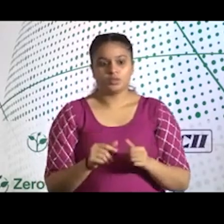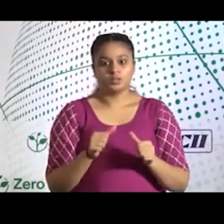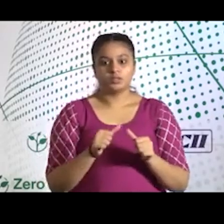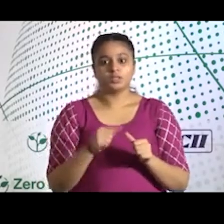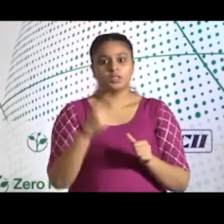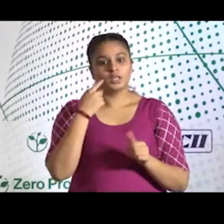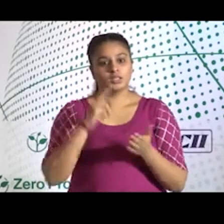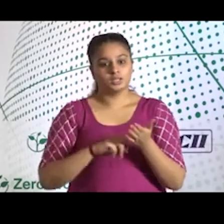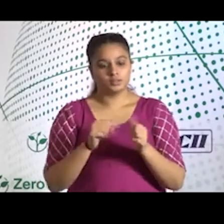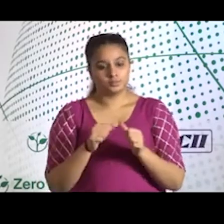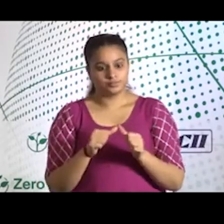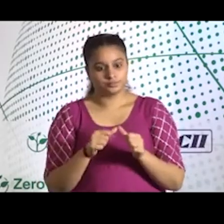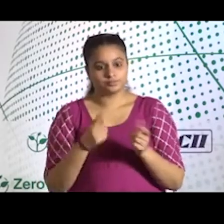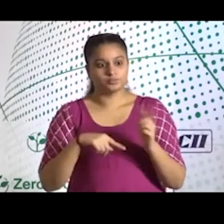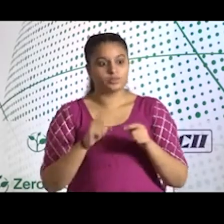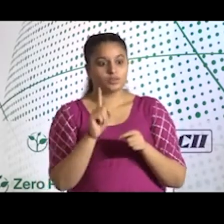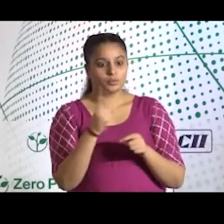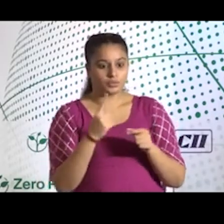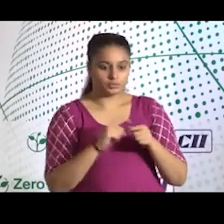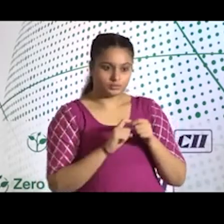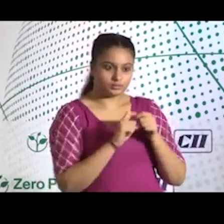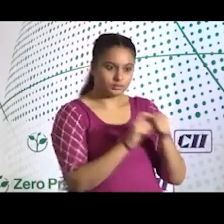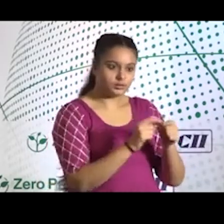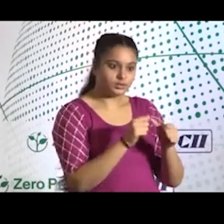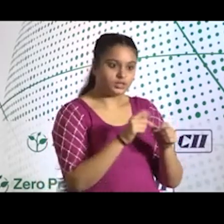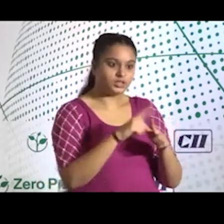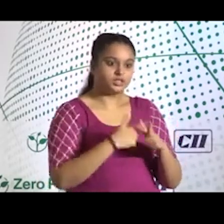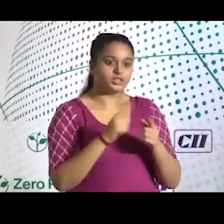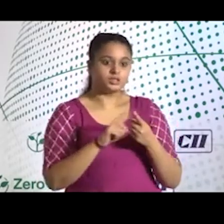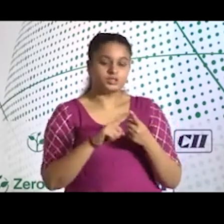So let me ask one question. Do you aged around?